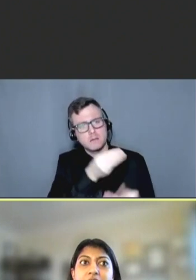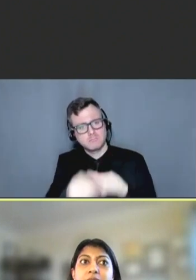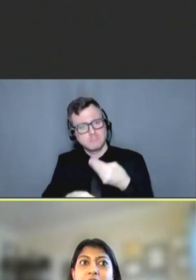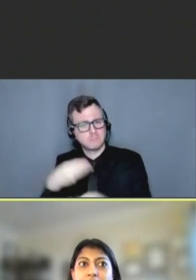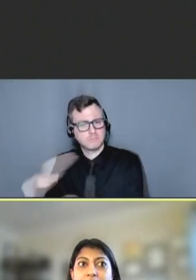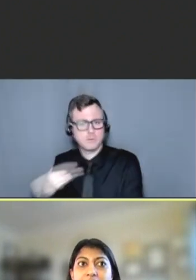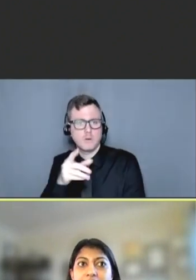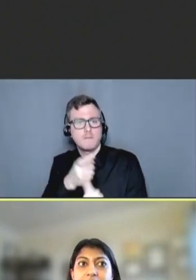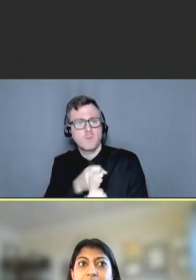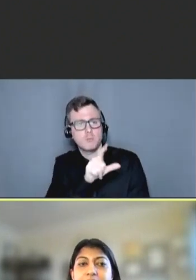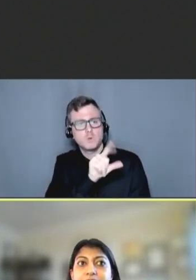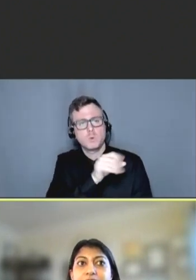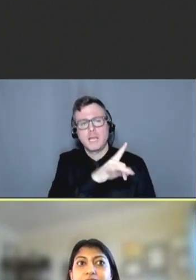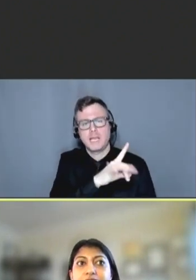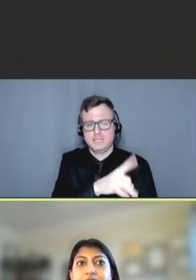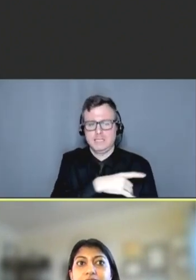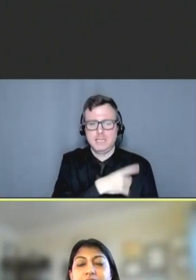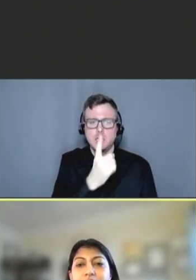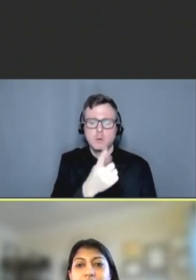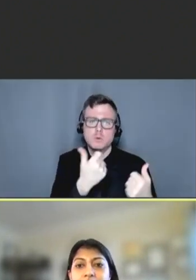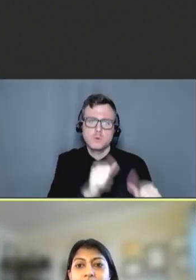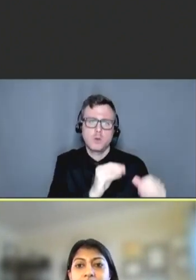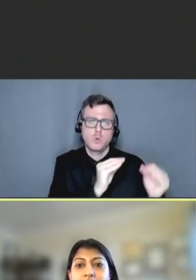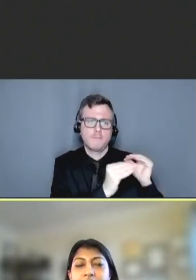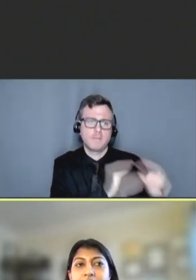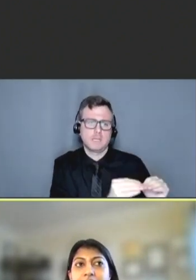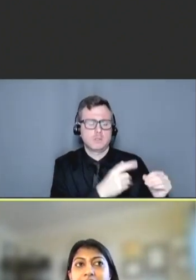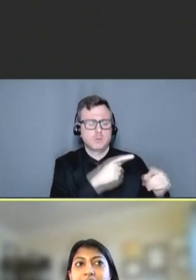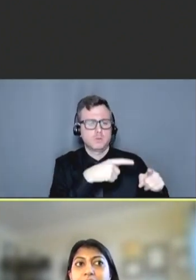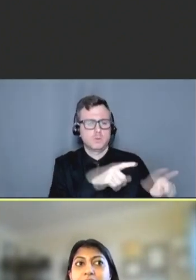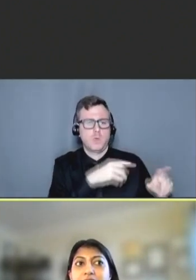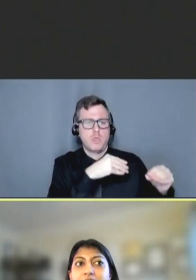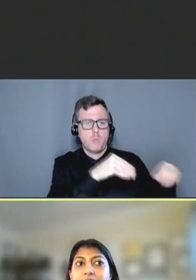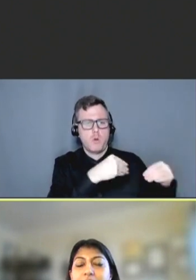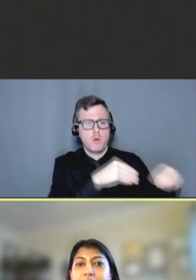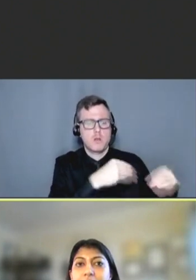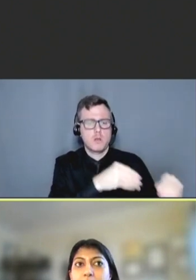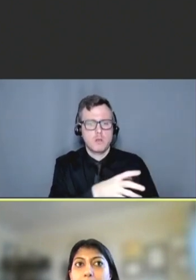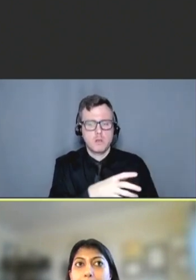in the marketplace. Next slide, please.